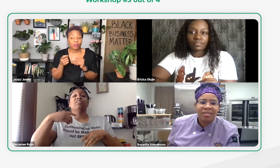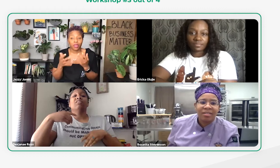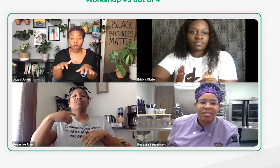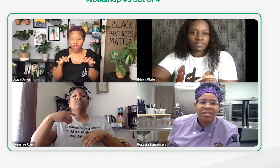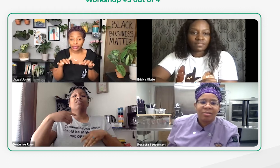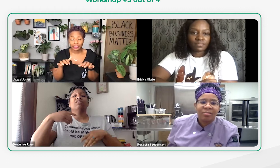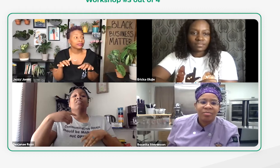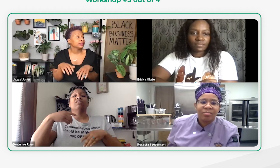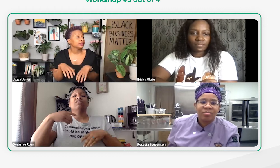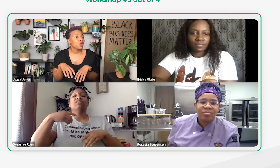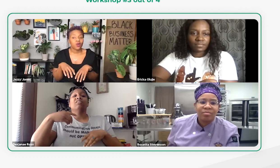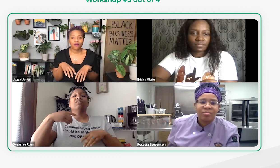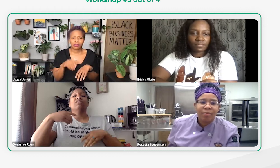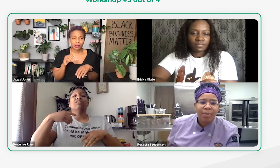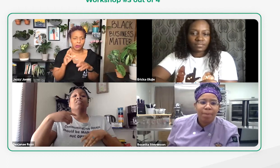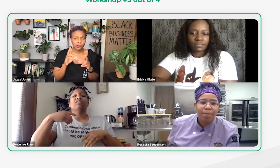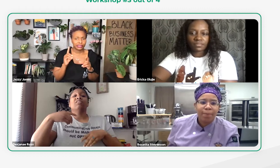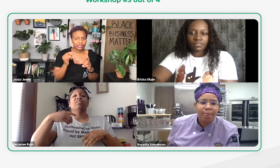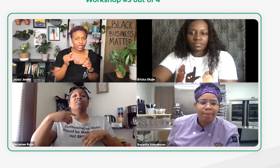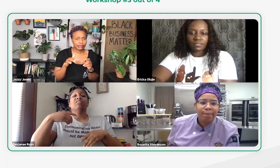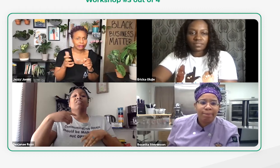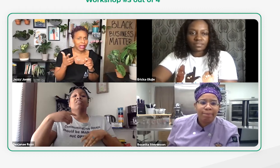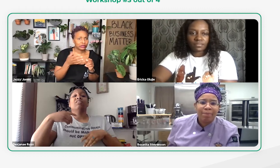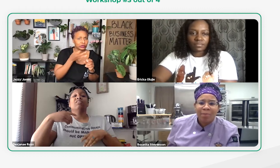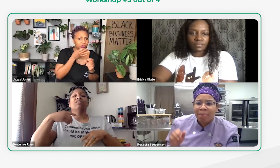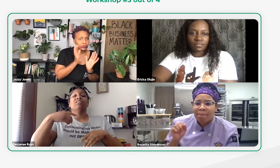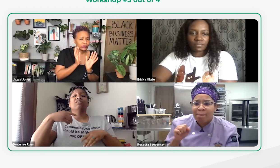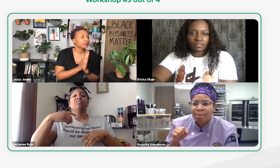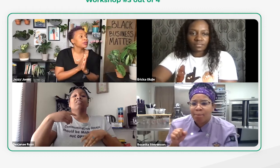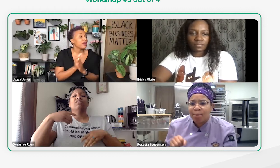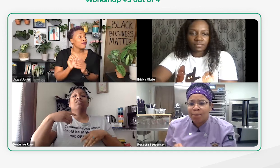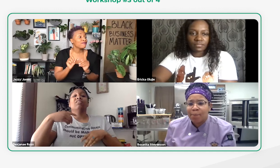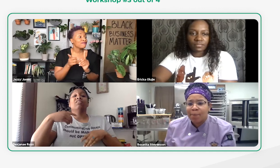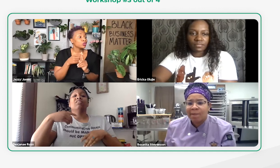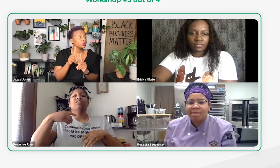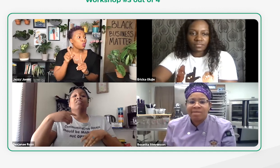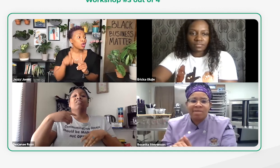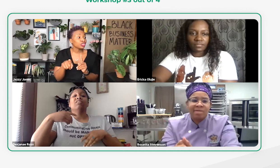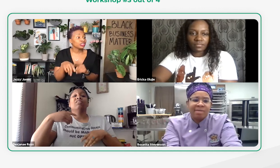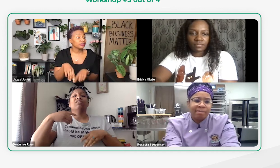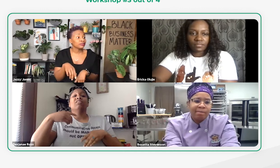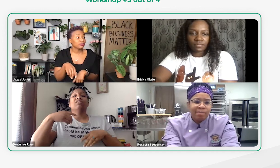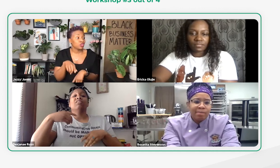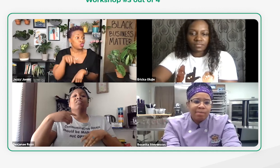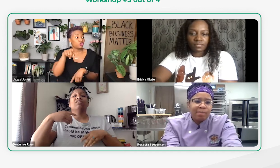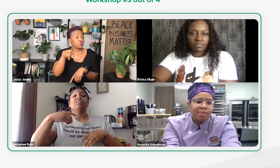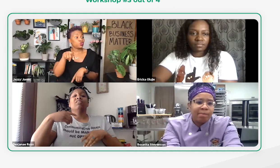three more questions from the audience. Hopefully, DJ will come back soon. The first question here